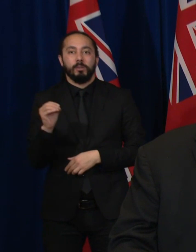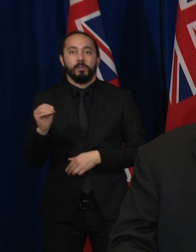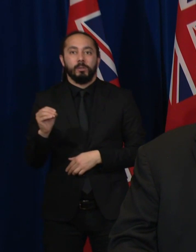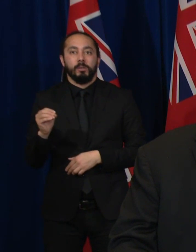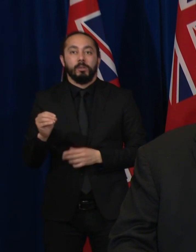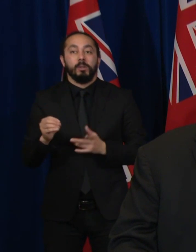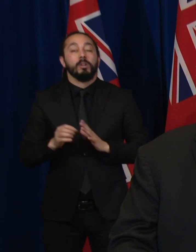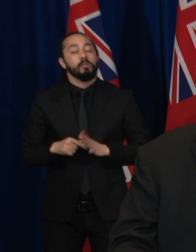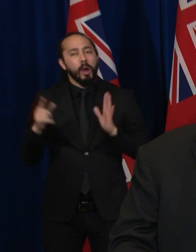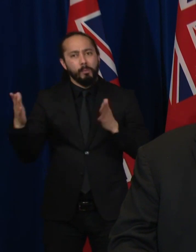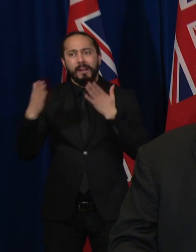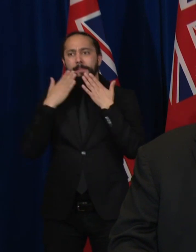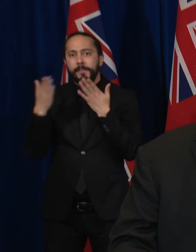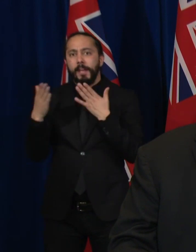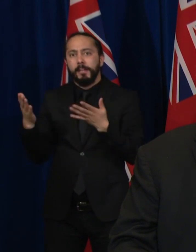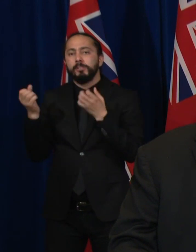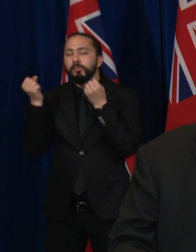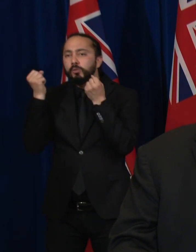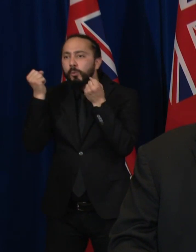four companies that are making this